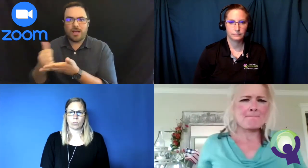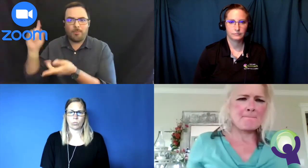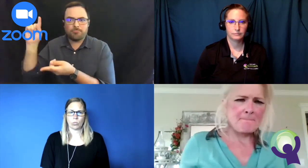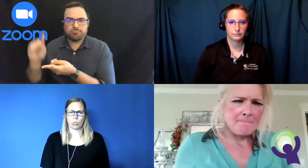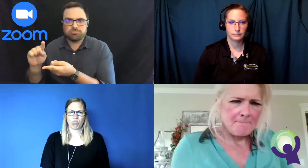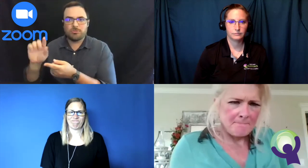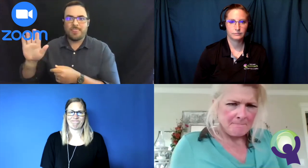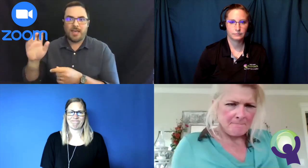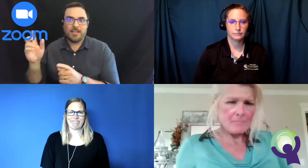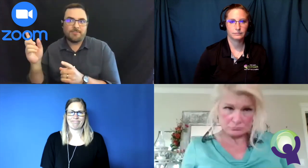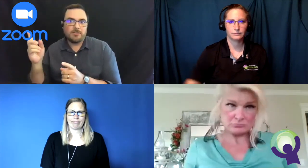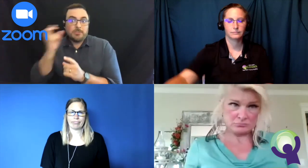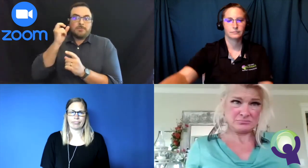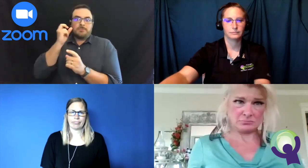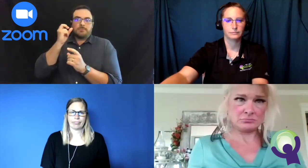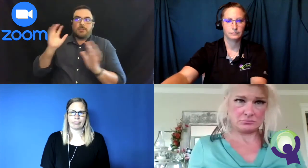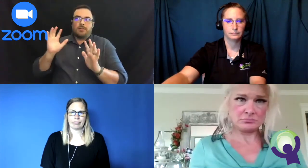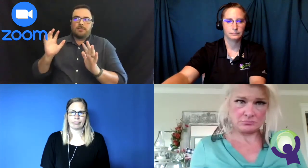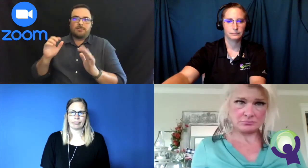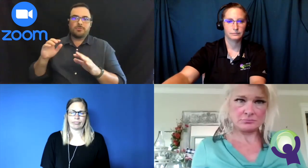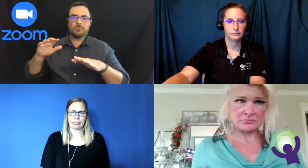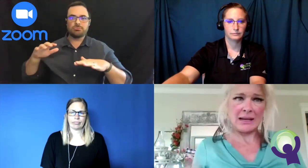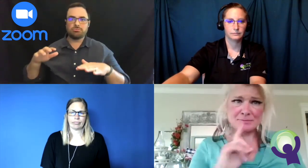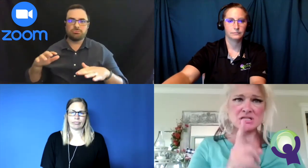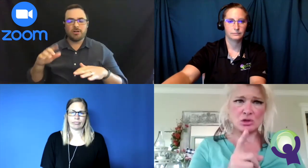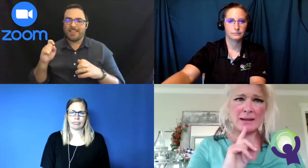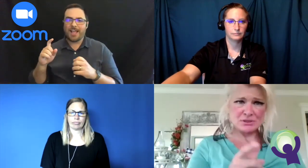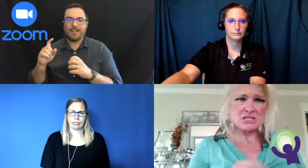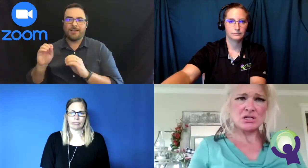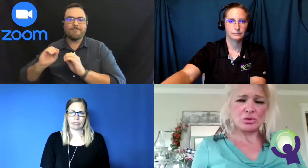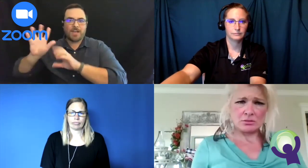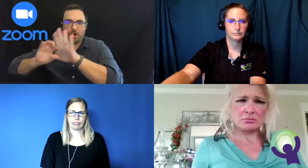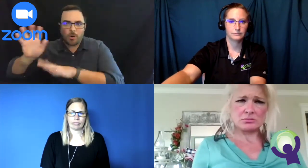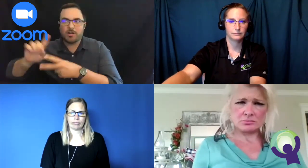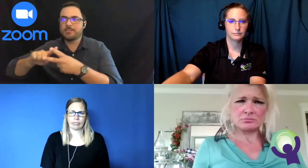introducing sounds to try to get them used to the sounds? Or